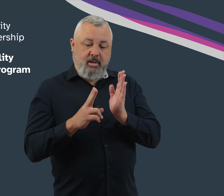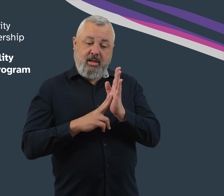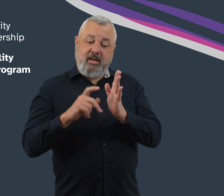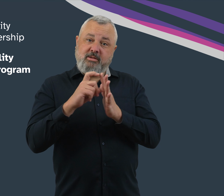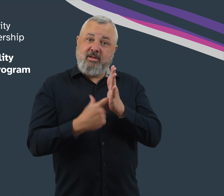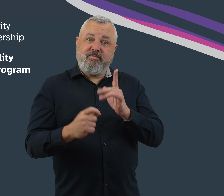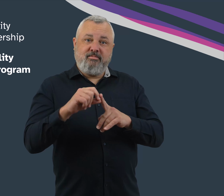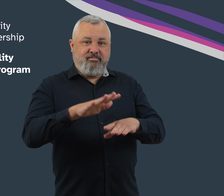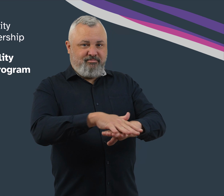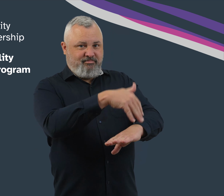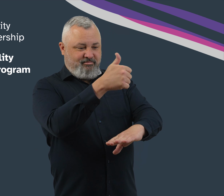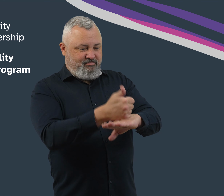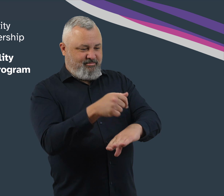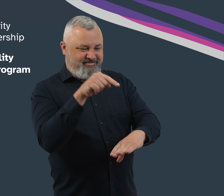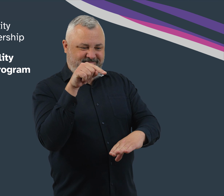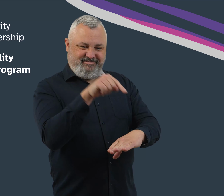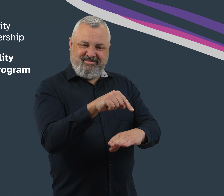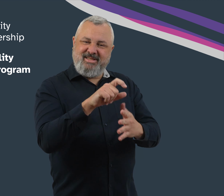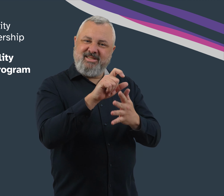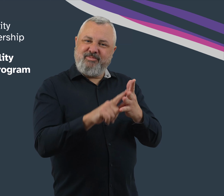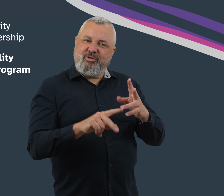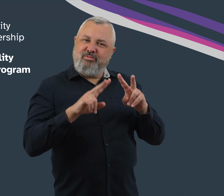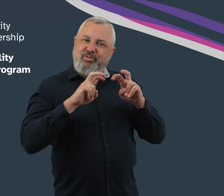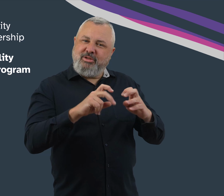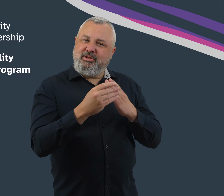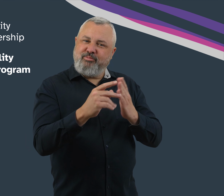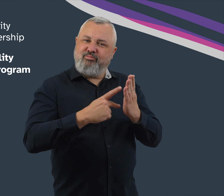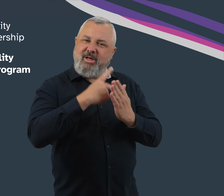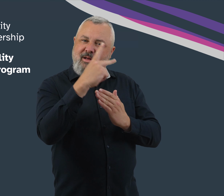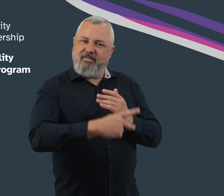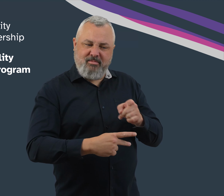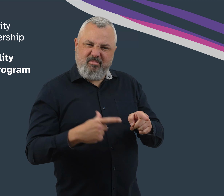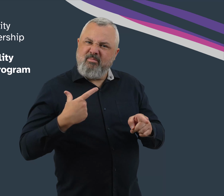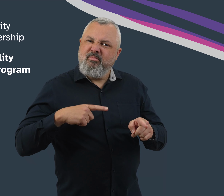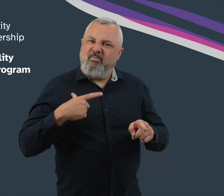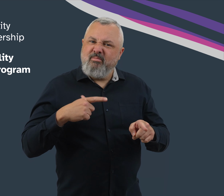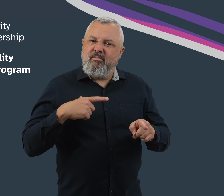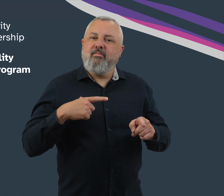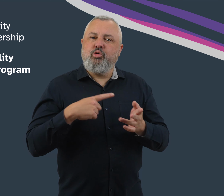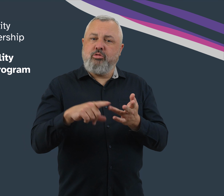The NDRP has established the Disability Research Leadership Program to